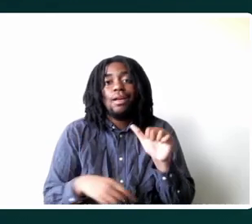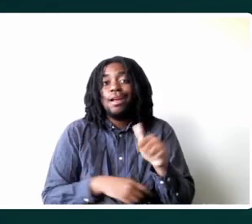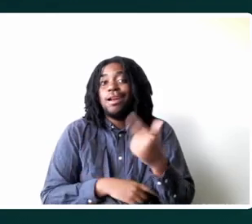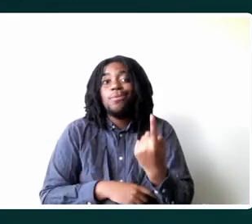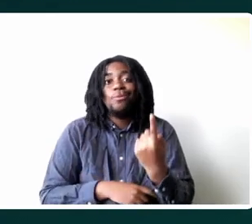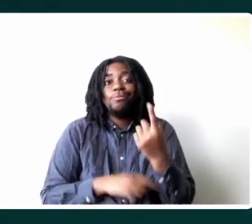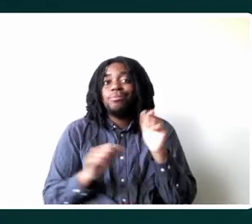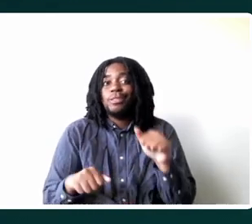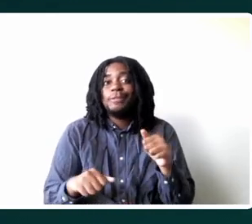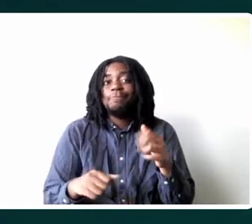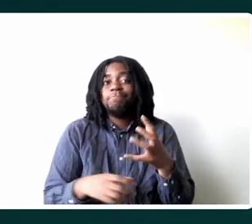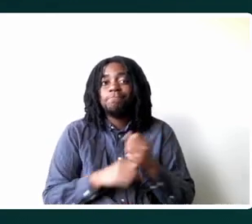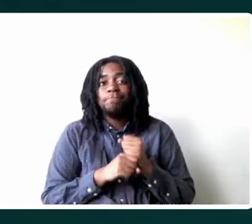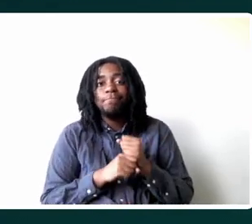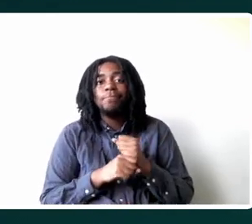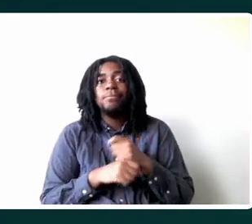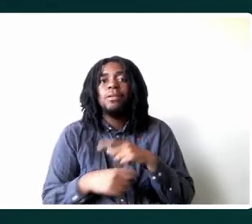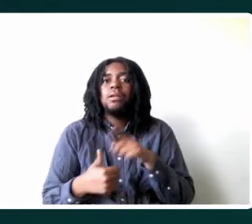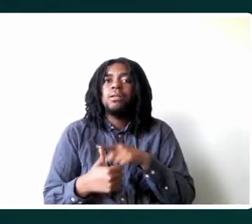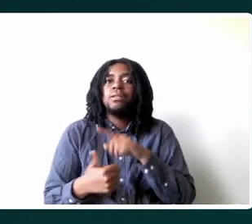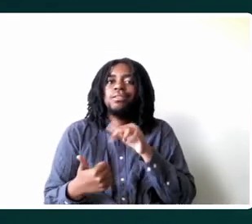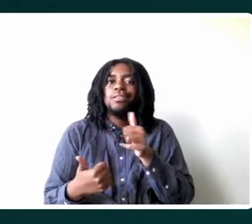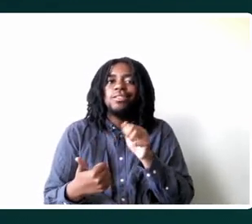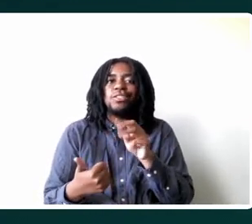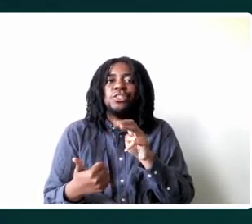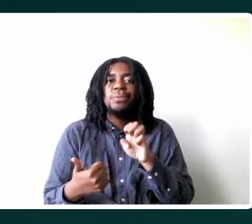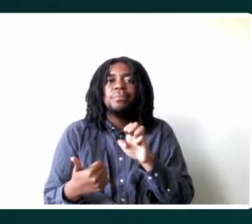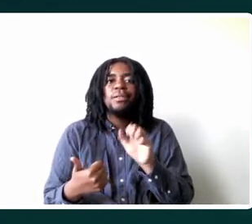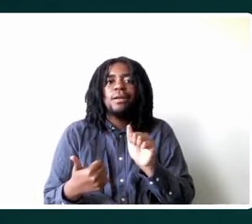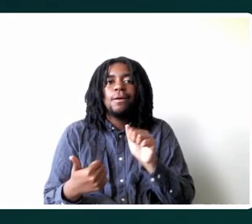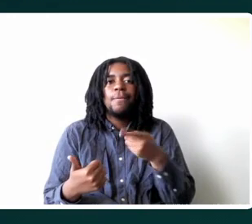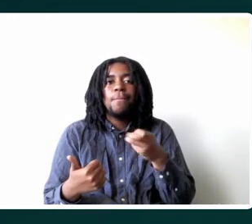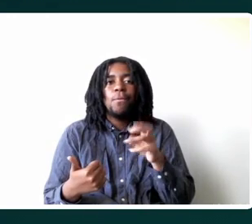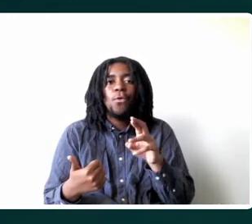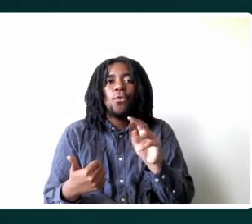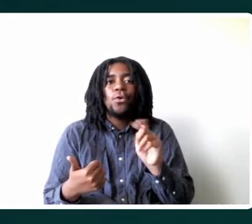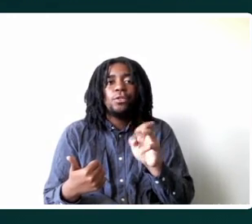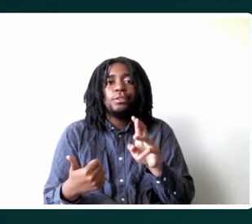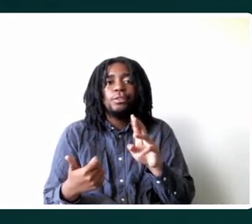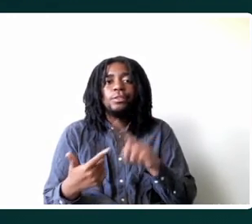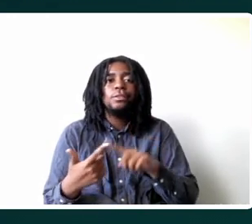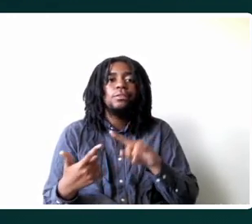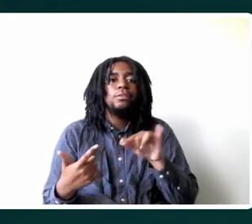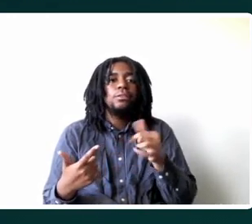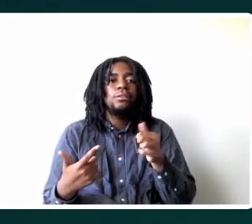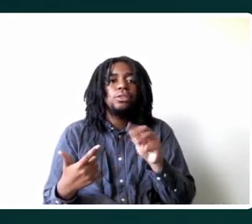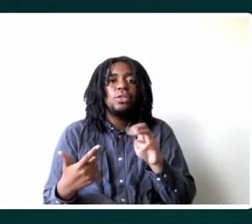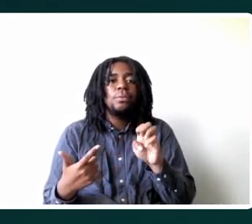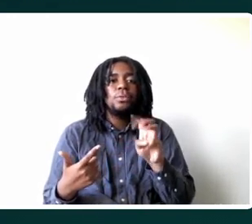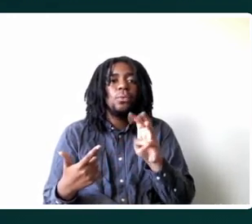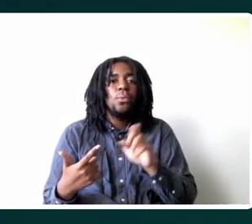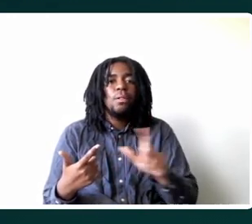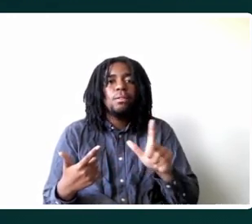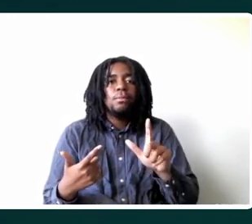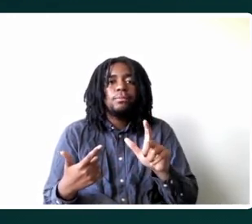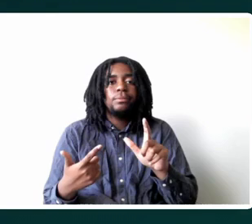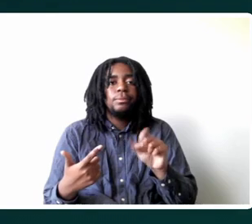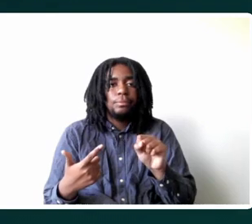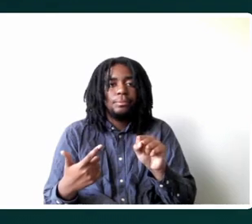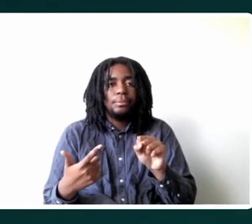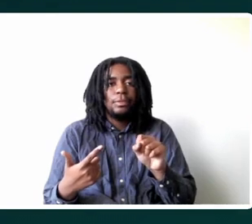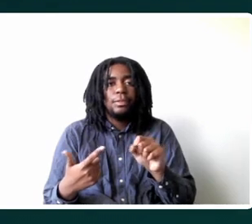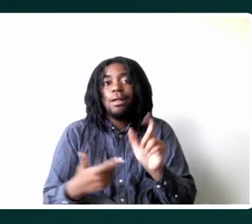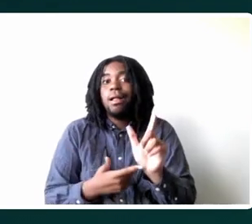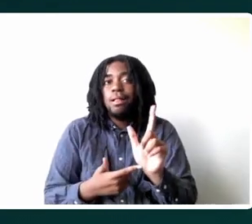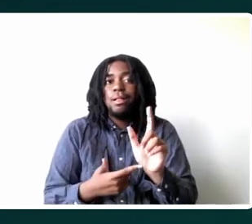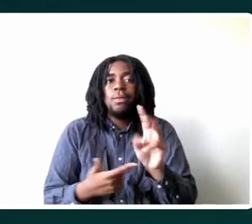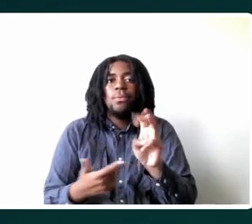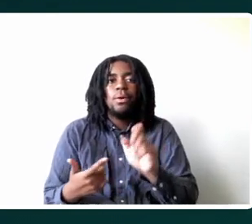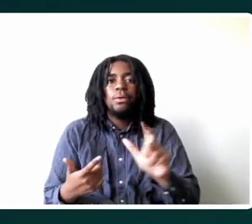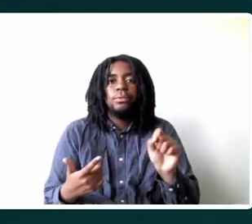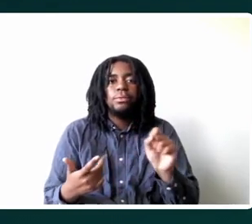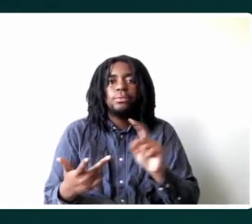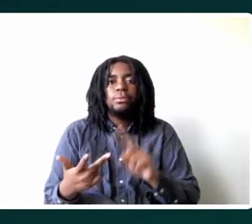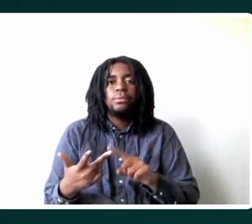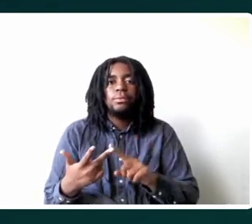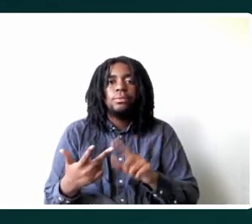I had James A. Porter, James Wells -- James L. Wells, Lois Mailou Jones, Leila Ashton, and David